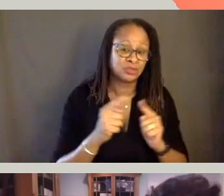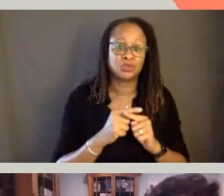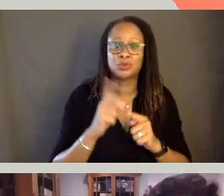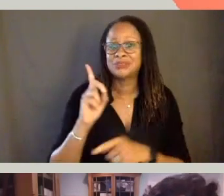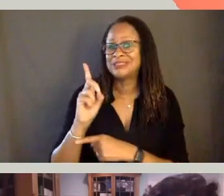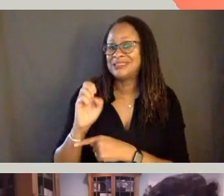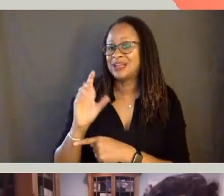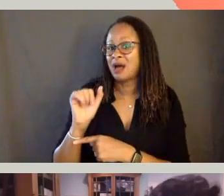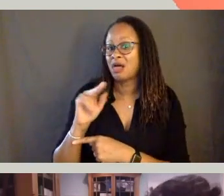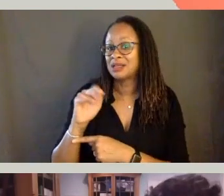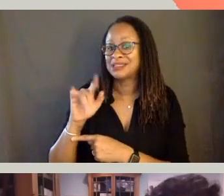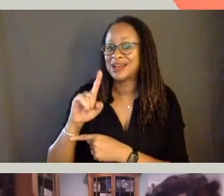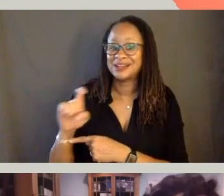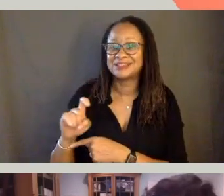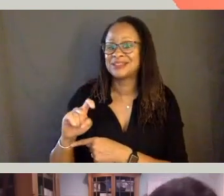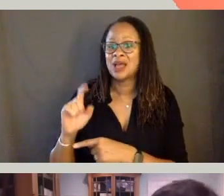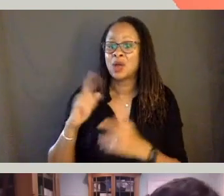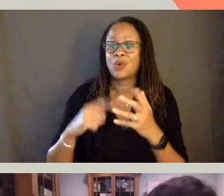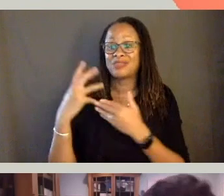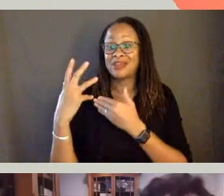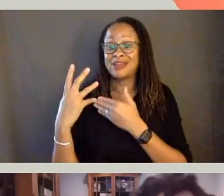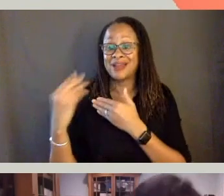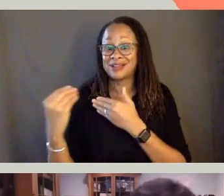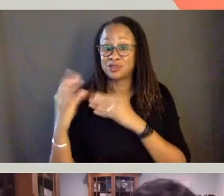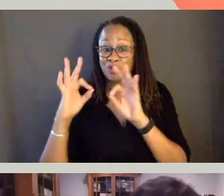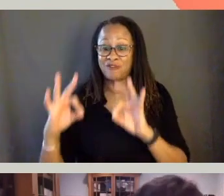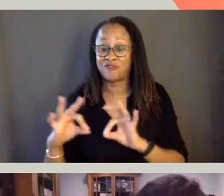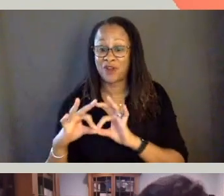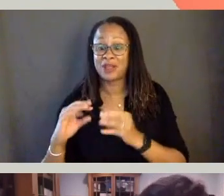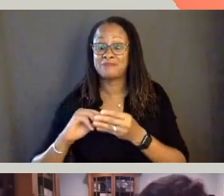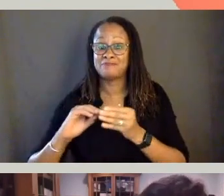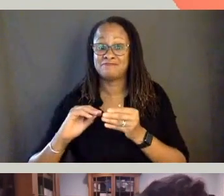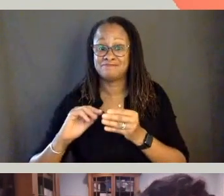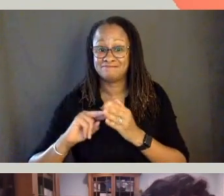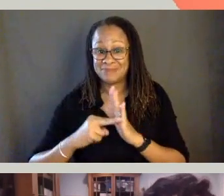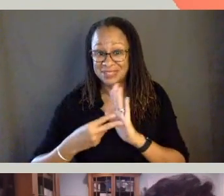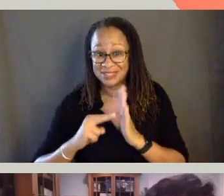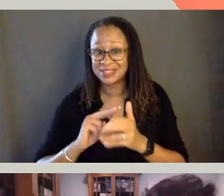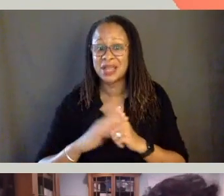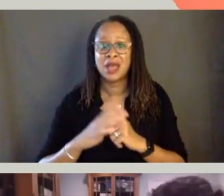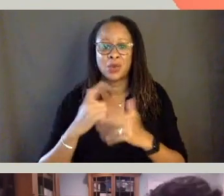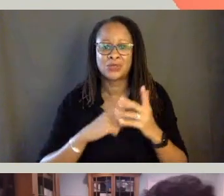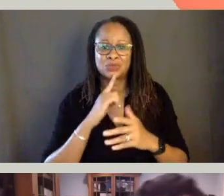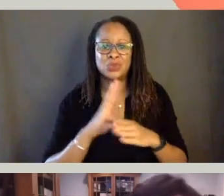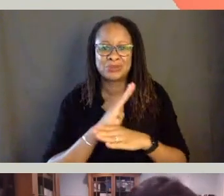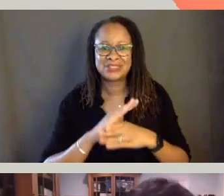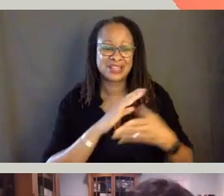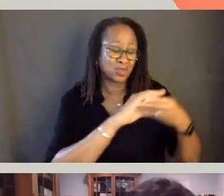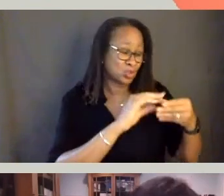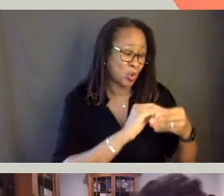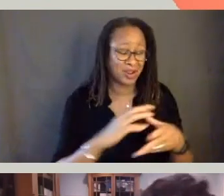what that external frame is of this is a this kind of story or that kind of story as Ashley was saying, it's not this enough, it's not slick enough,